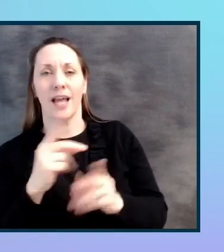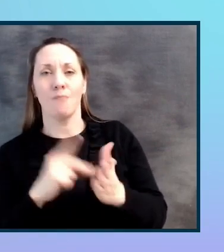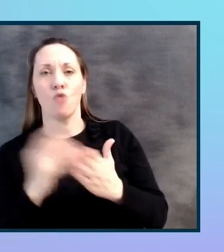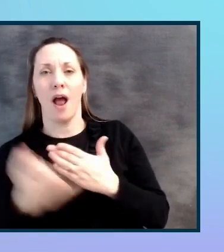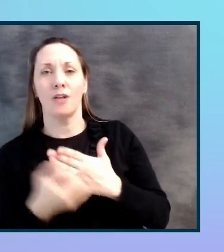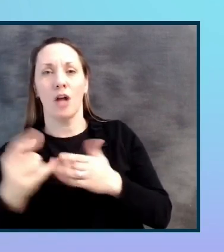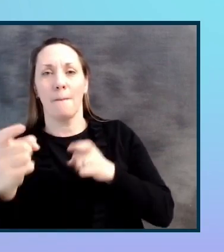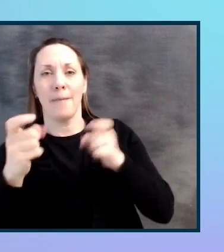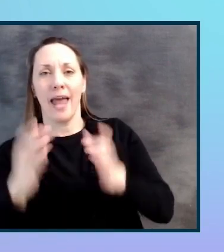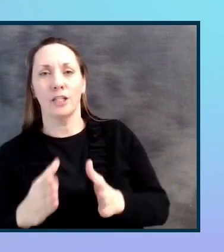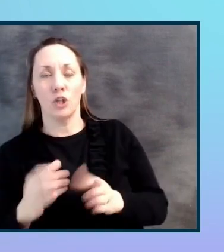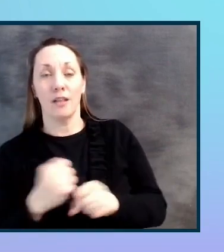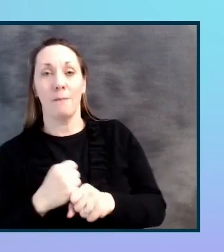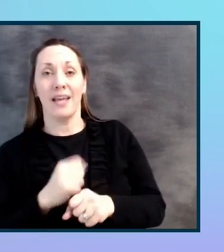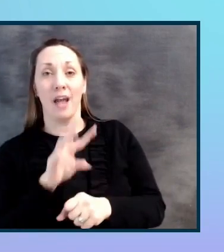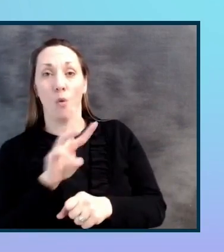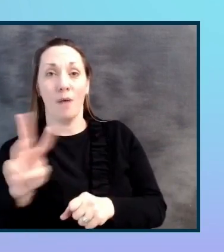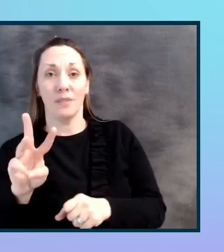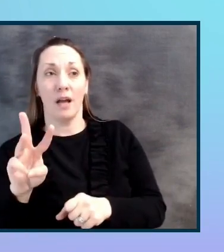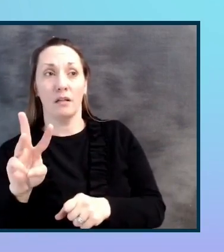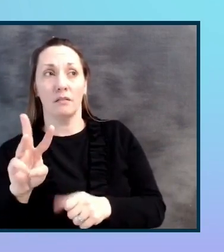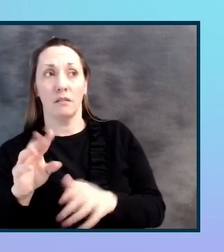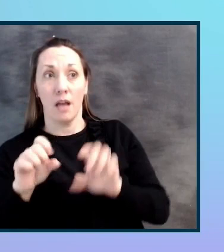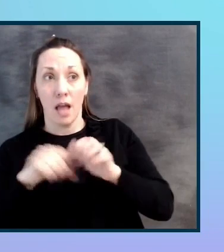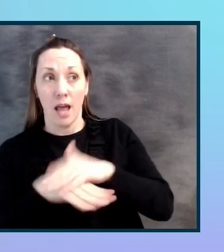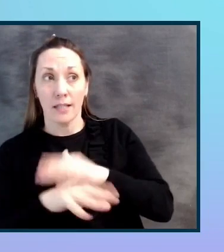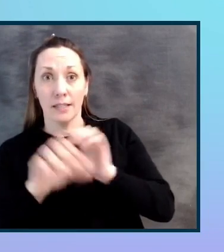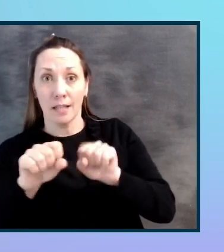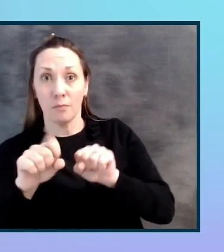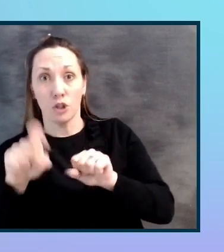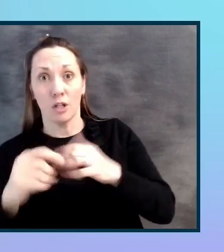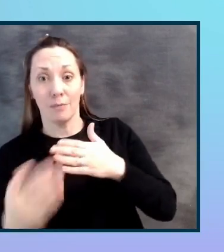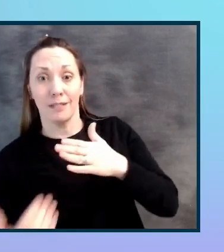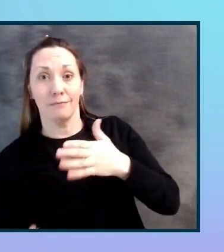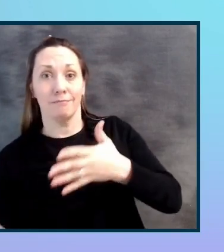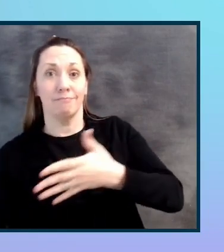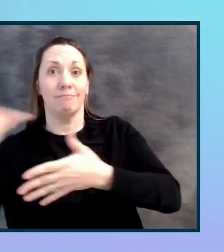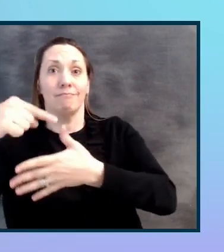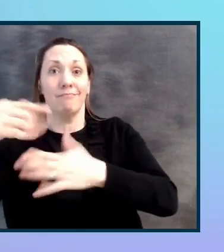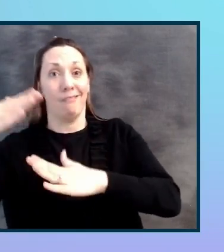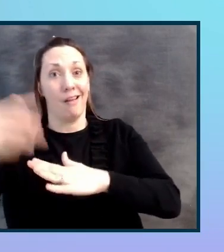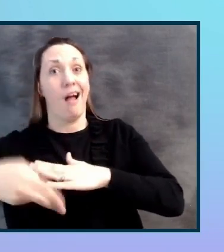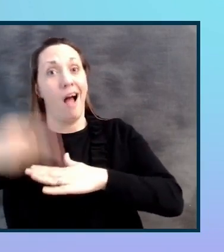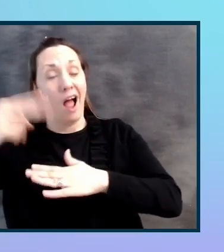that making our sites accessible should be a high priority? Sure, that's one of the tough ones.